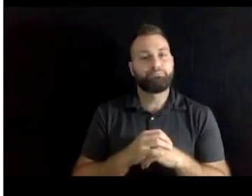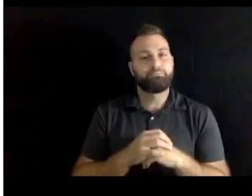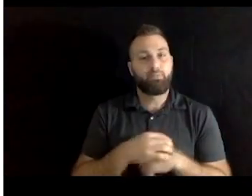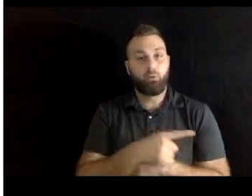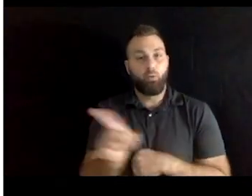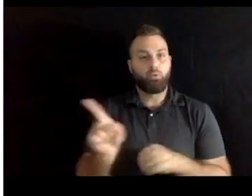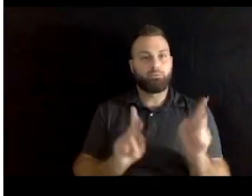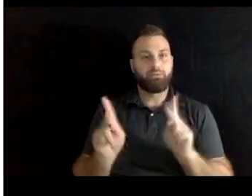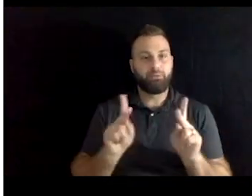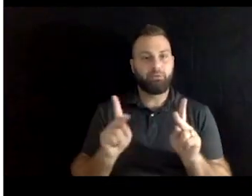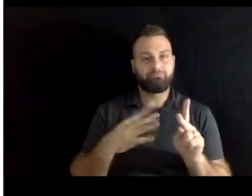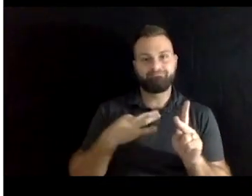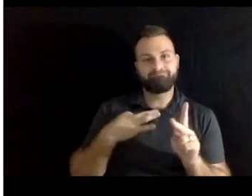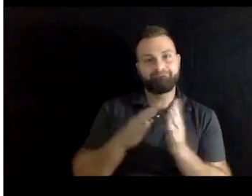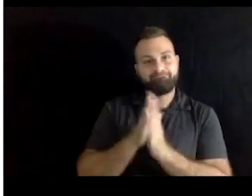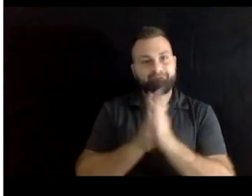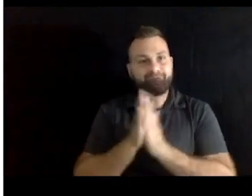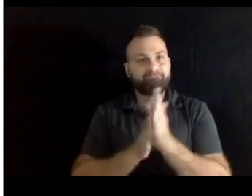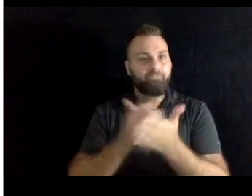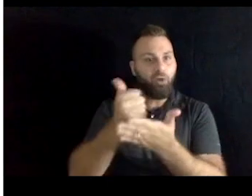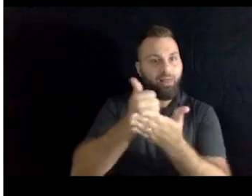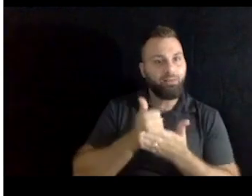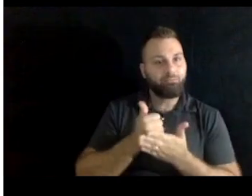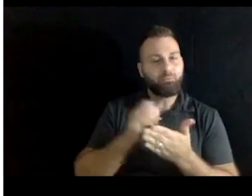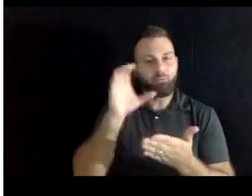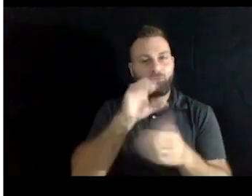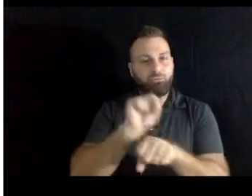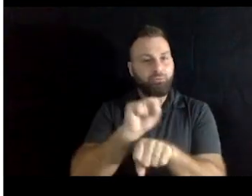These people are volunteering for employment interventions, right? So it's.